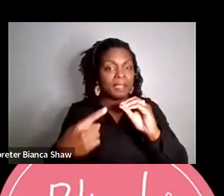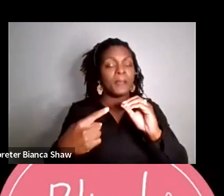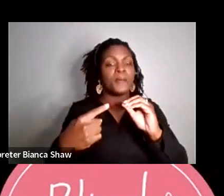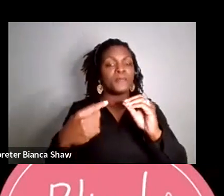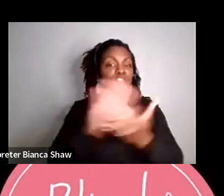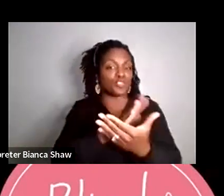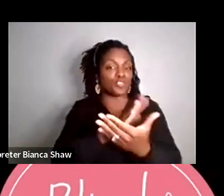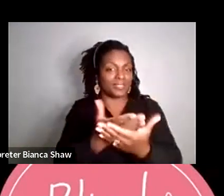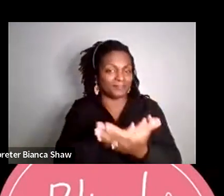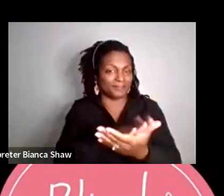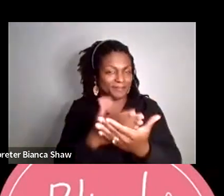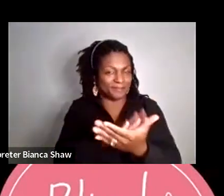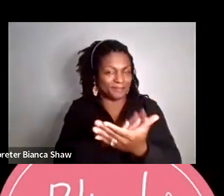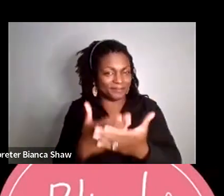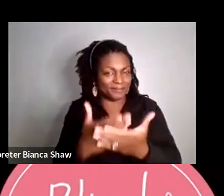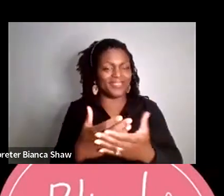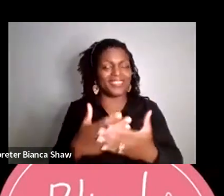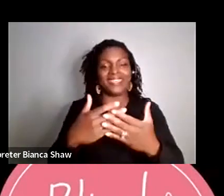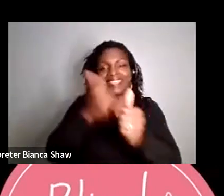We started out, each deciding on 2 dishes they wanted to prepared.